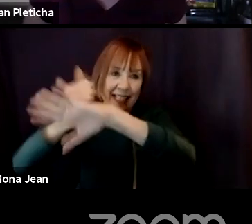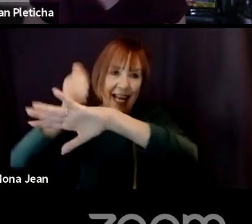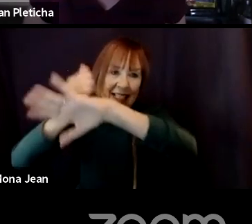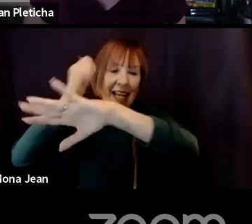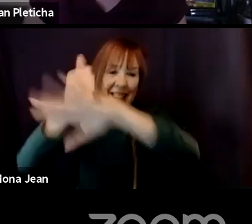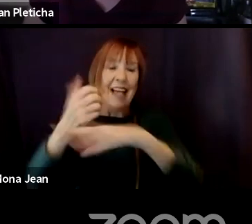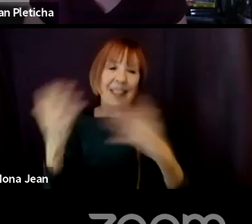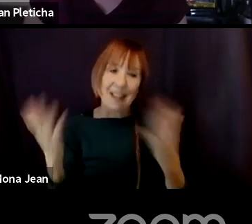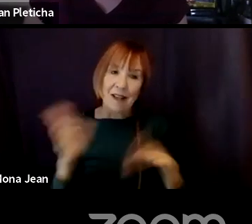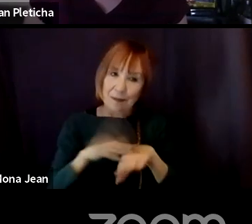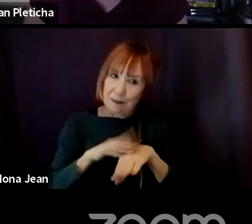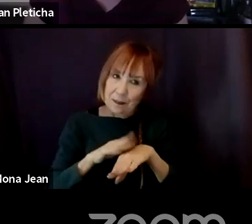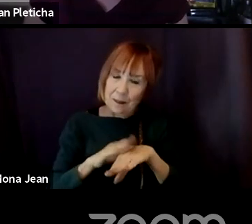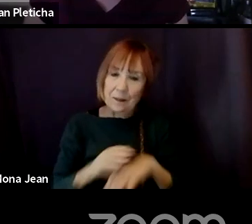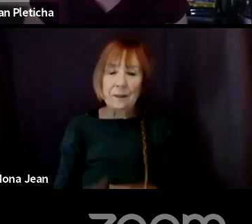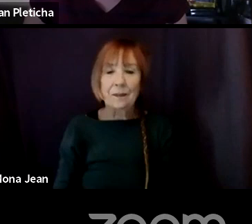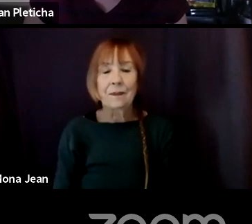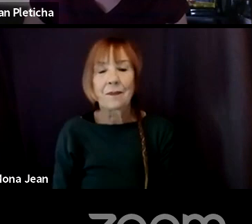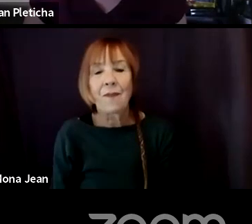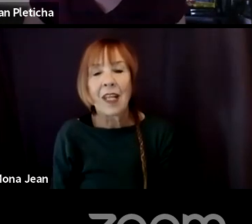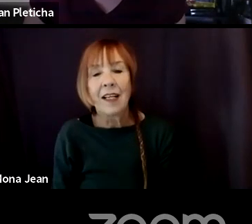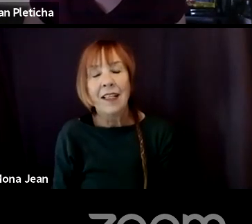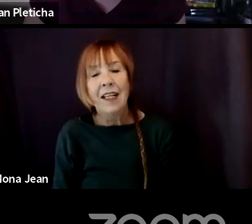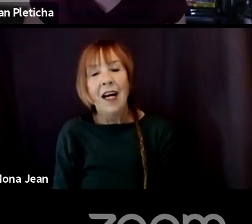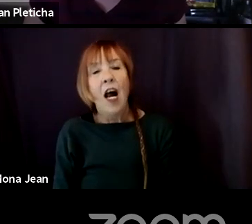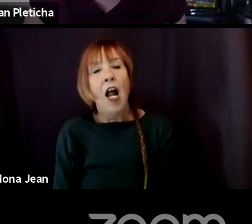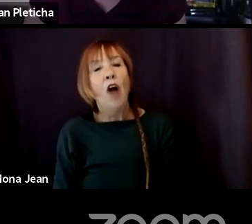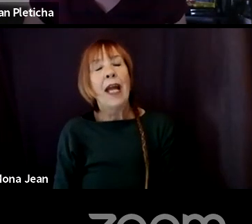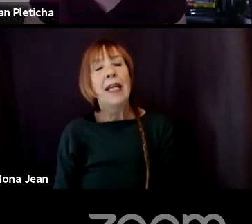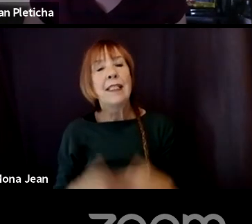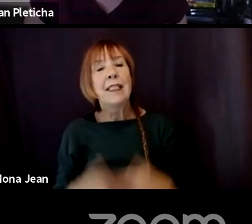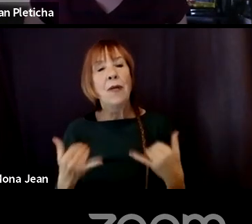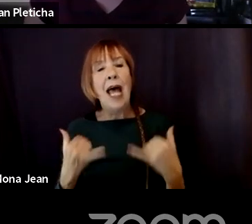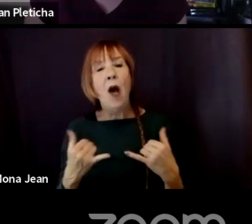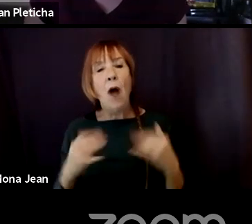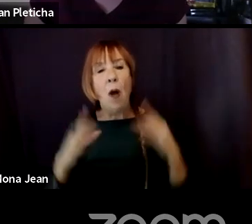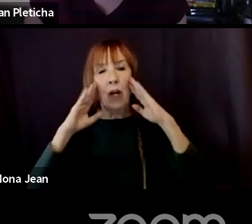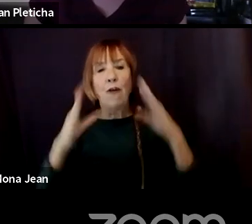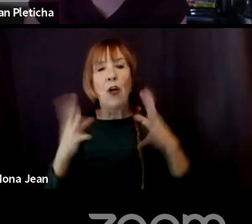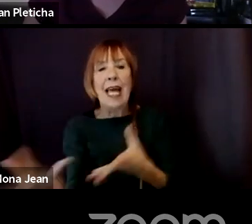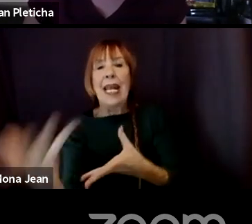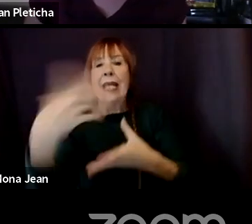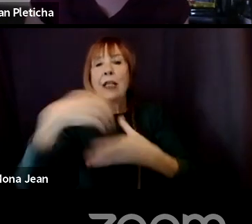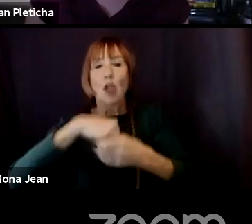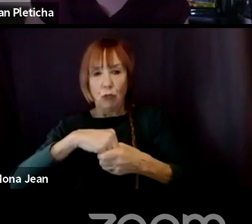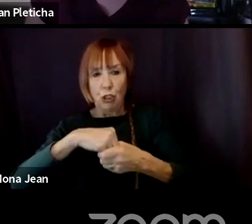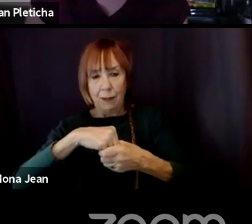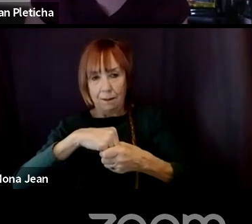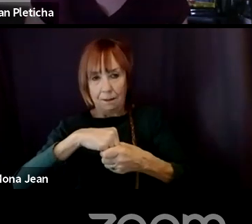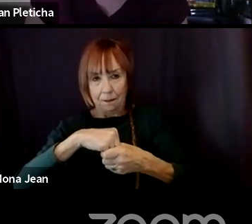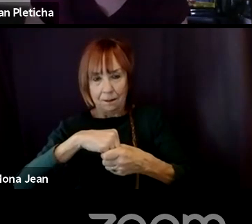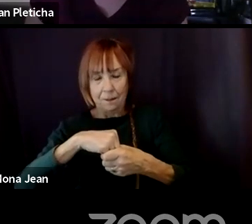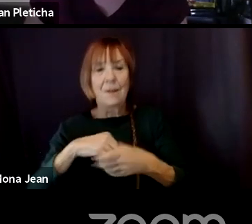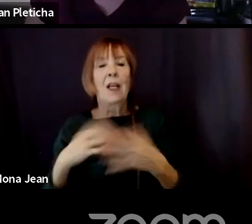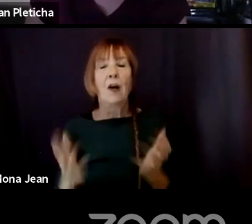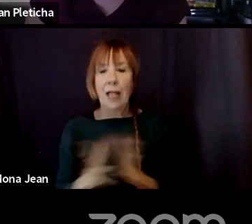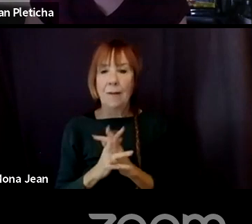question that I always try to wrestle in here. So the fun thing about writing in general,